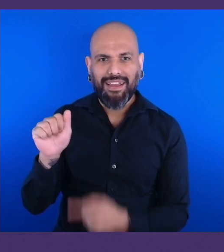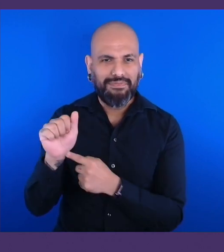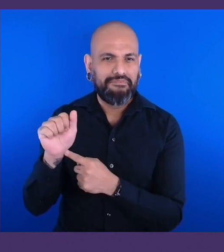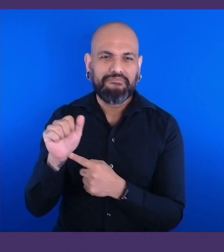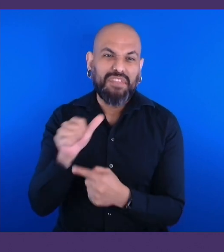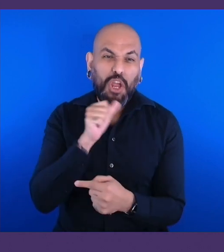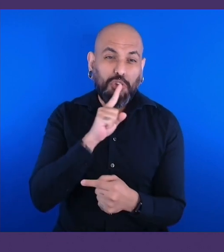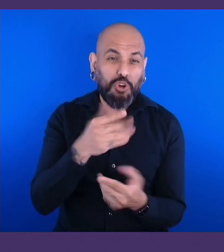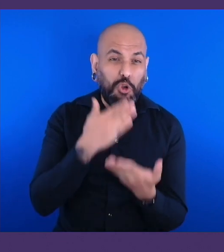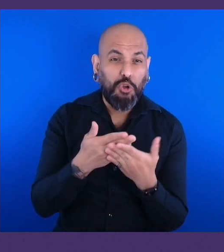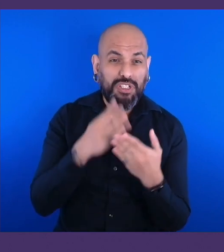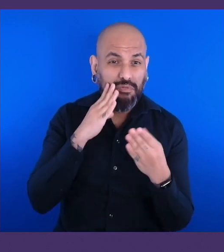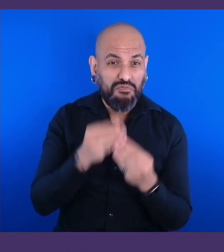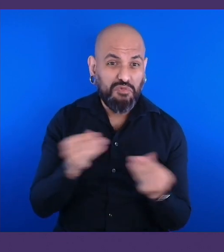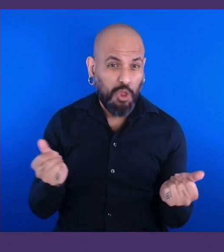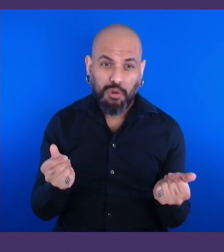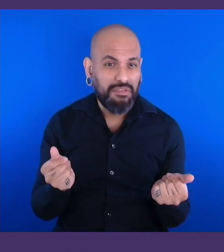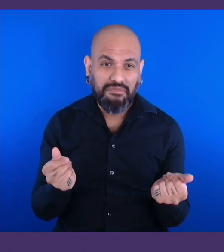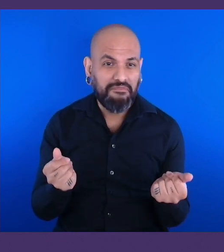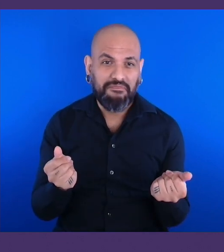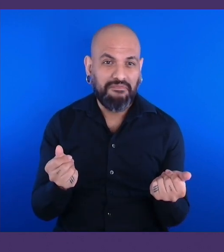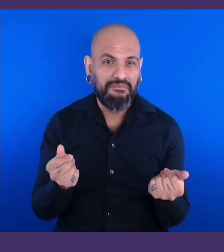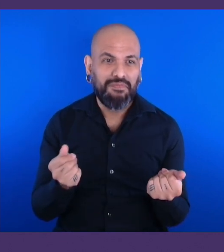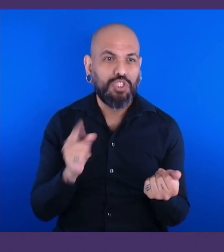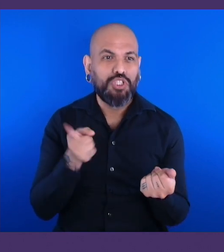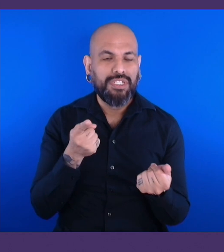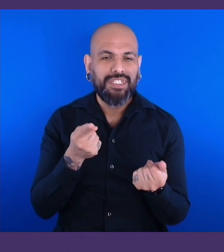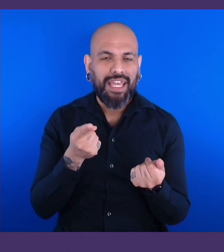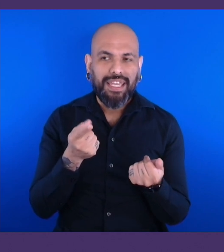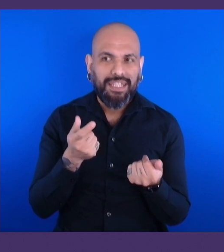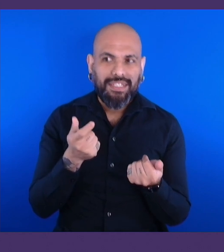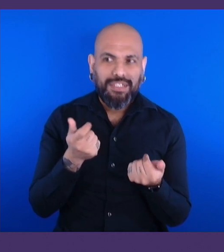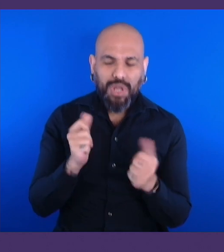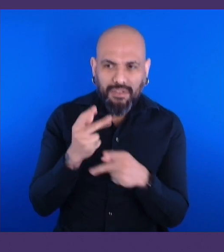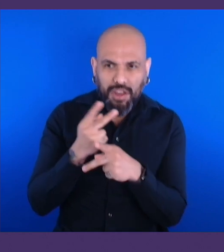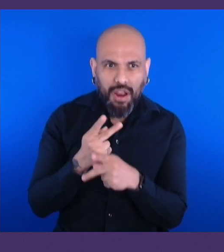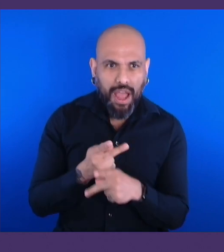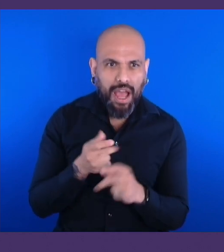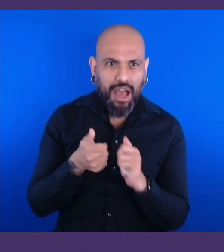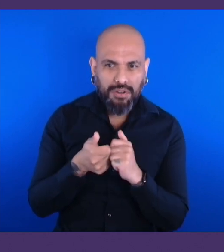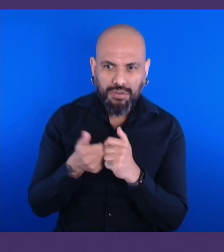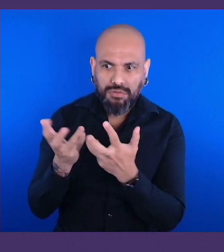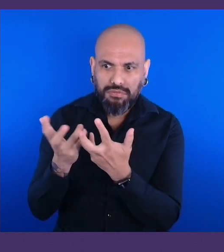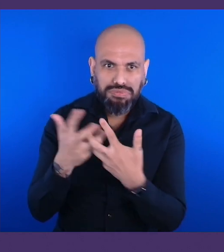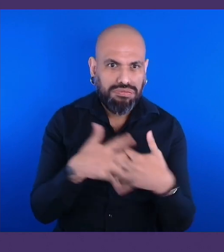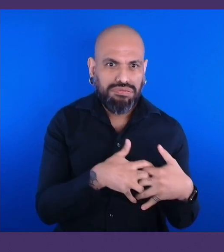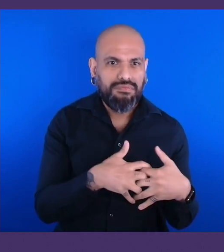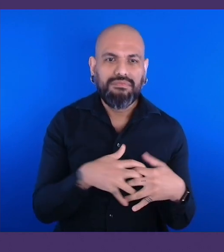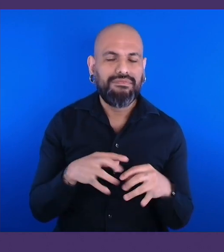than just getting to grips with how it all works and hangs together, but it is a concern. Jamie Dean: Yeah.